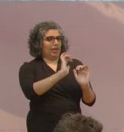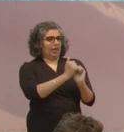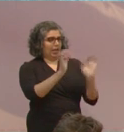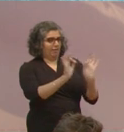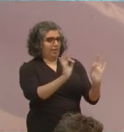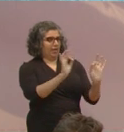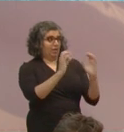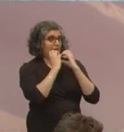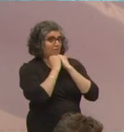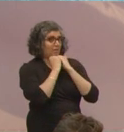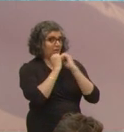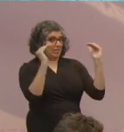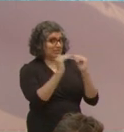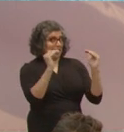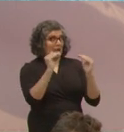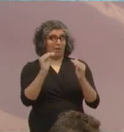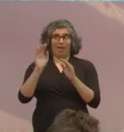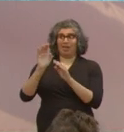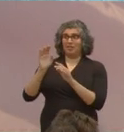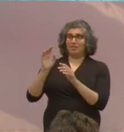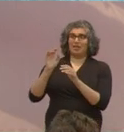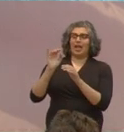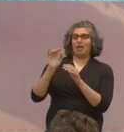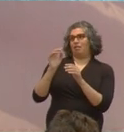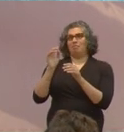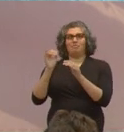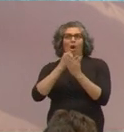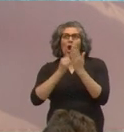as a piece of artwork that is insured, that is protected? And